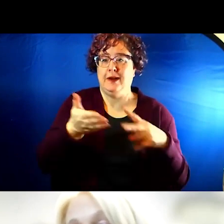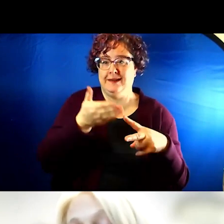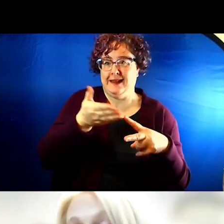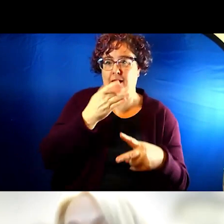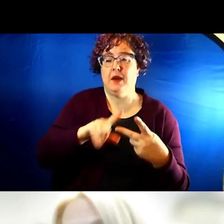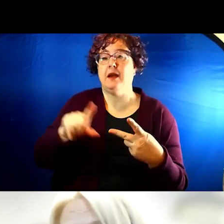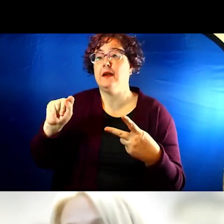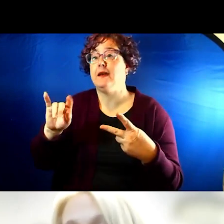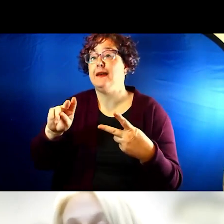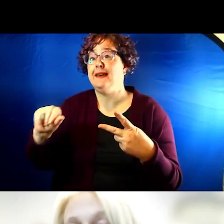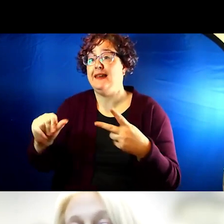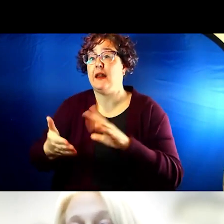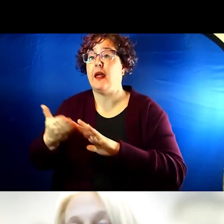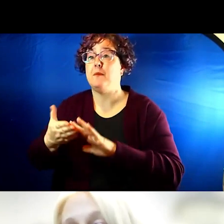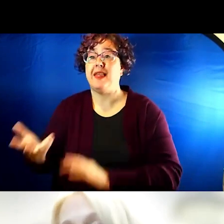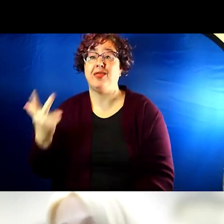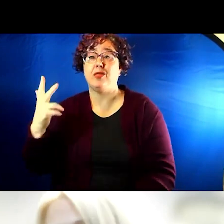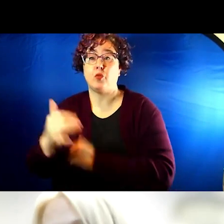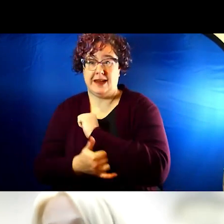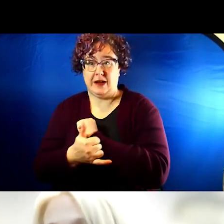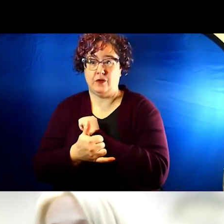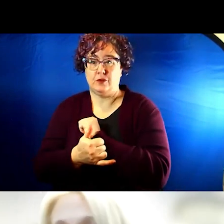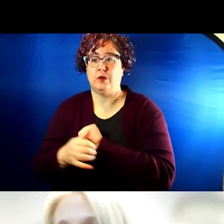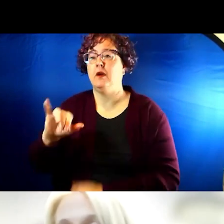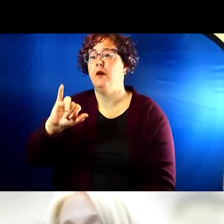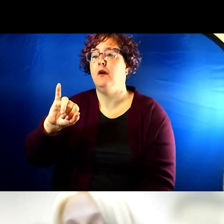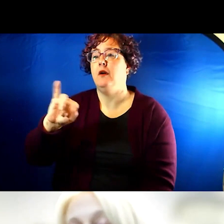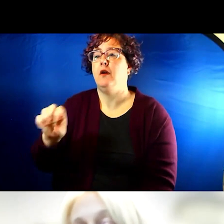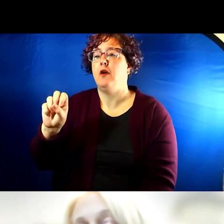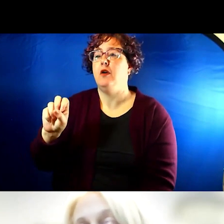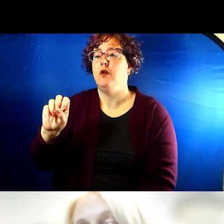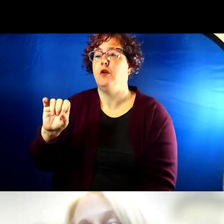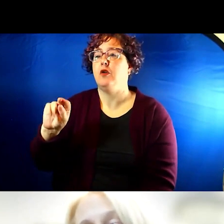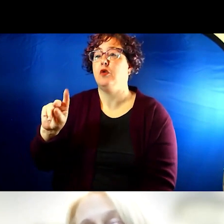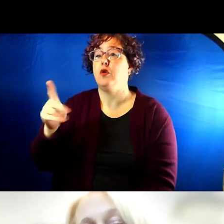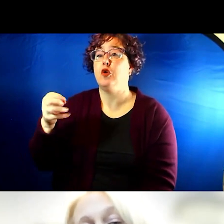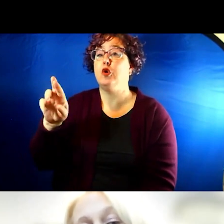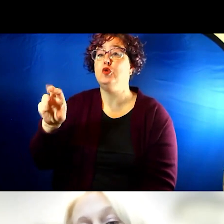THEY ADMINISTER 2 AND 3 COUNTIES.